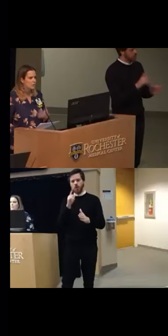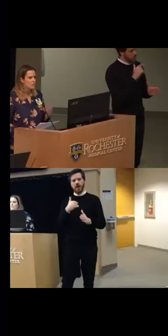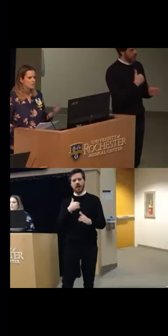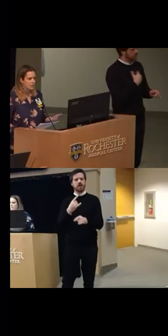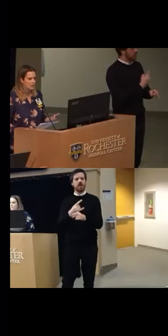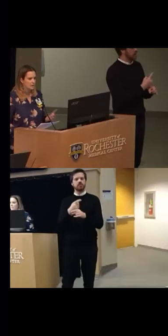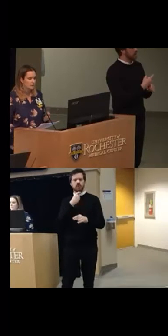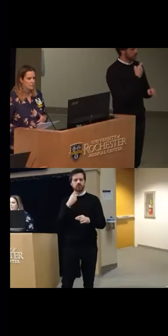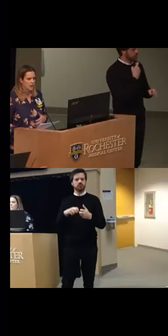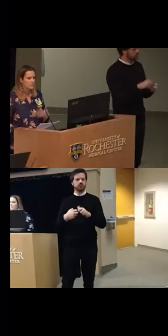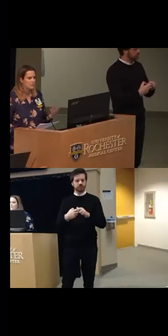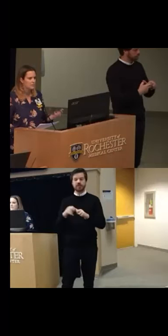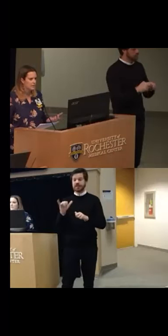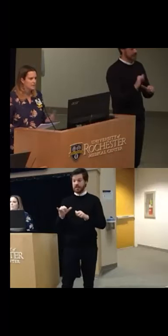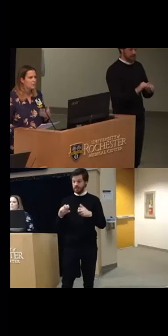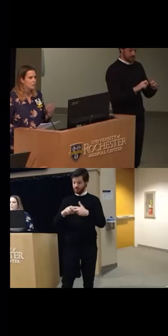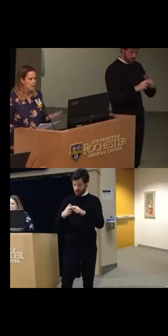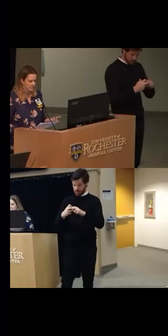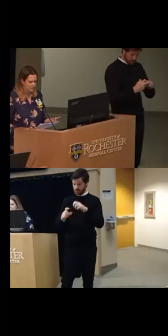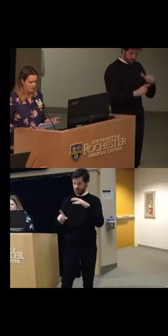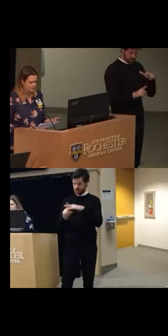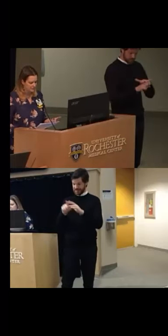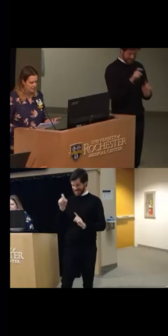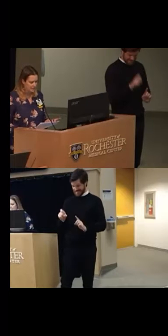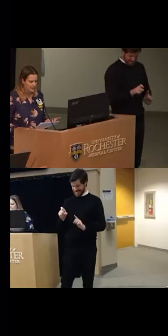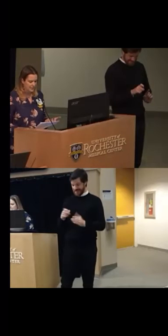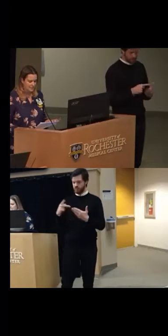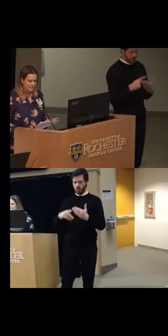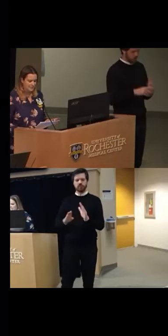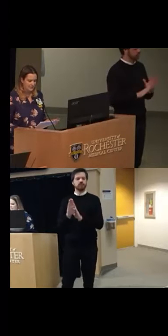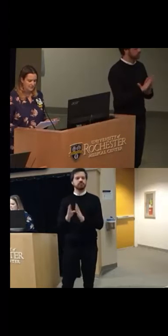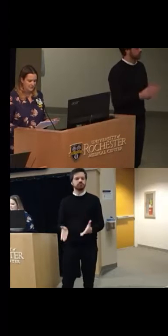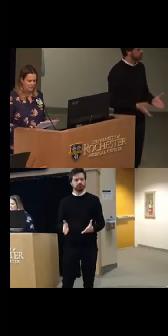where we started there was a problem there was a need a program developed in the mid '70s the